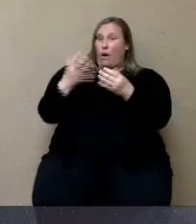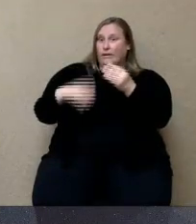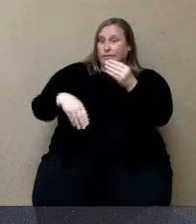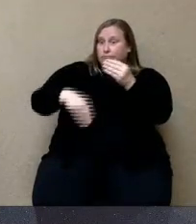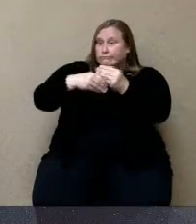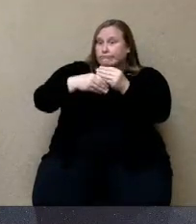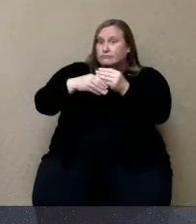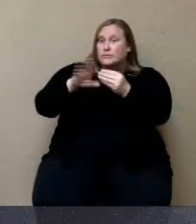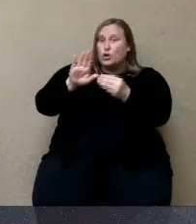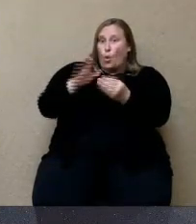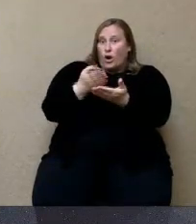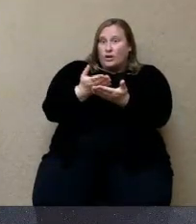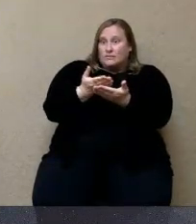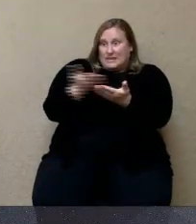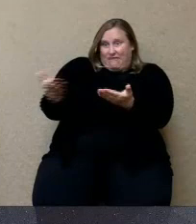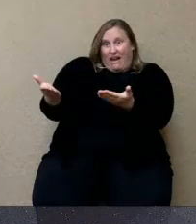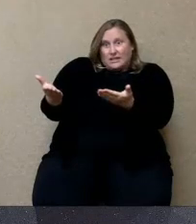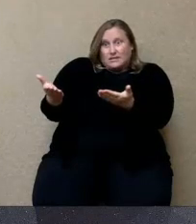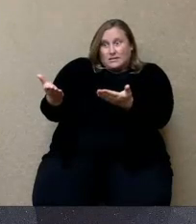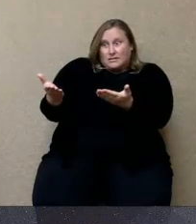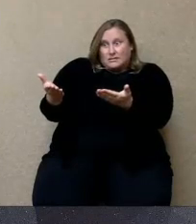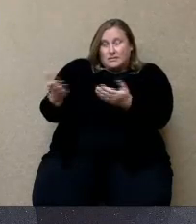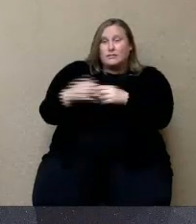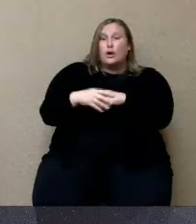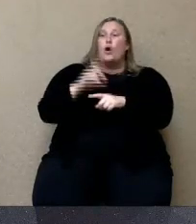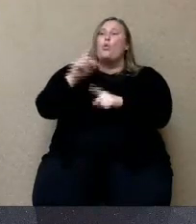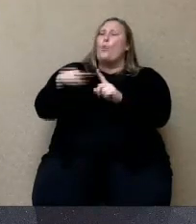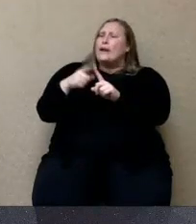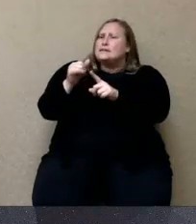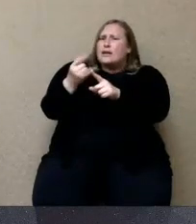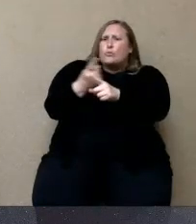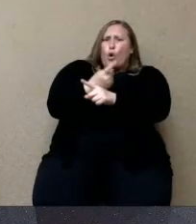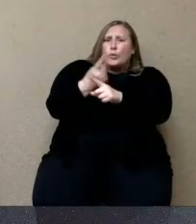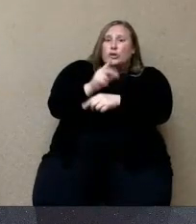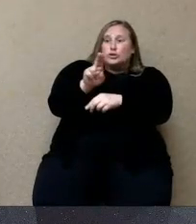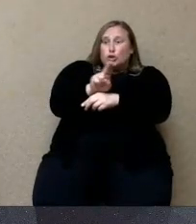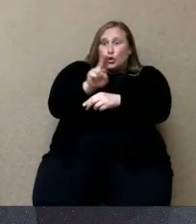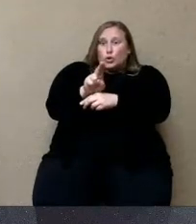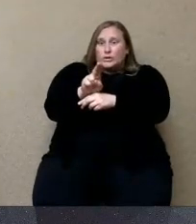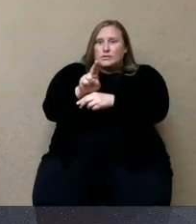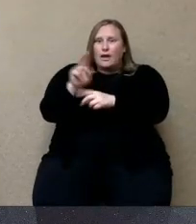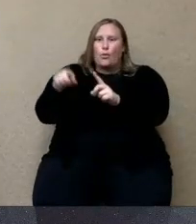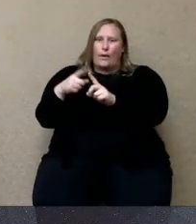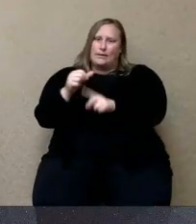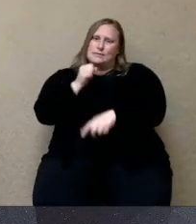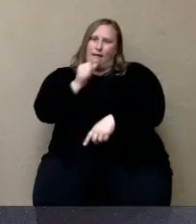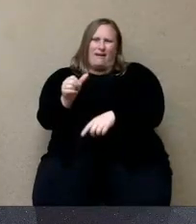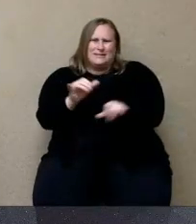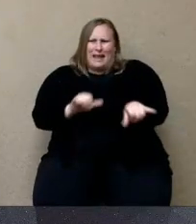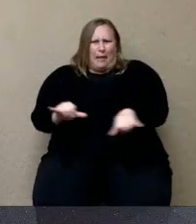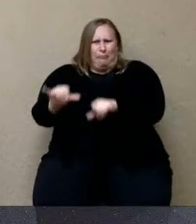them on there and you talk to them about when it is and isn't appropriate to use words like that. And it's not just cursing.